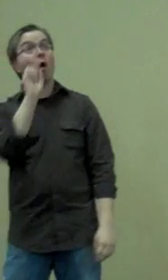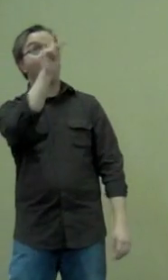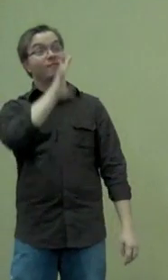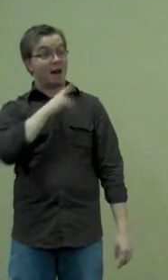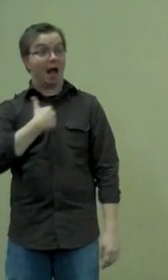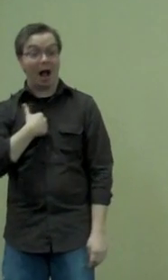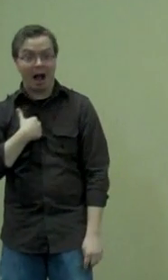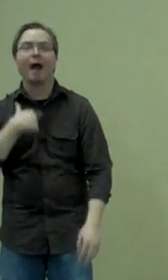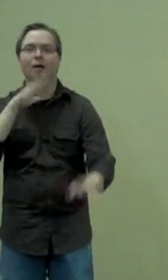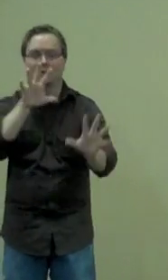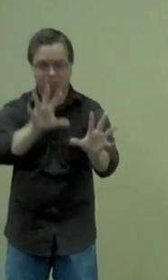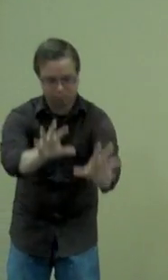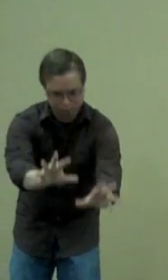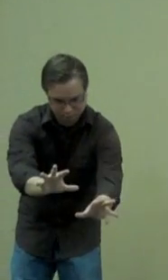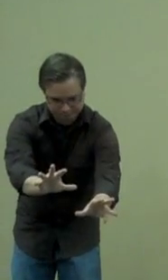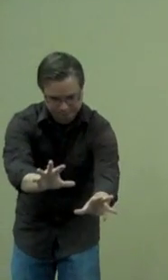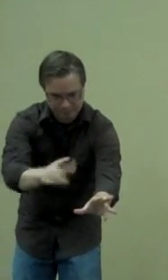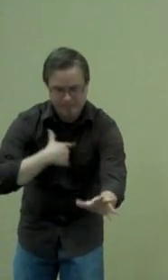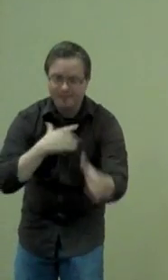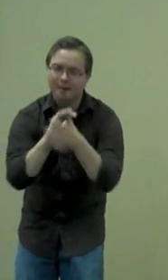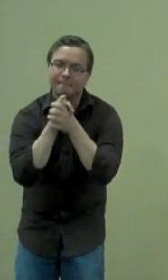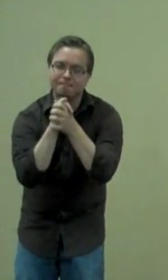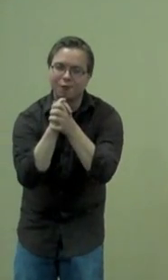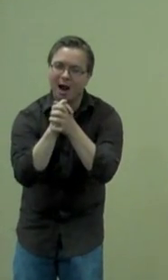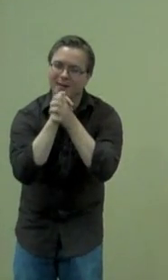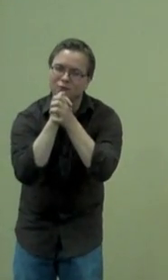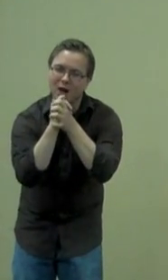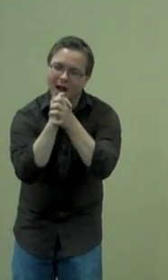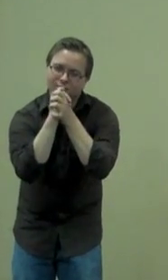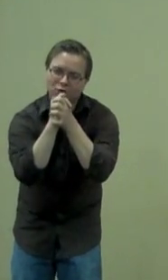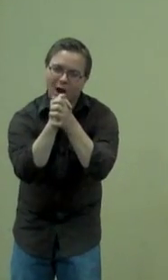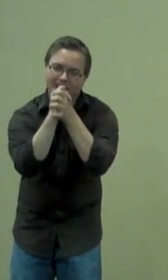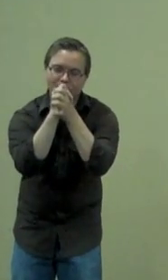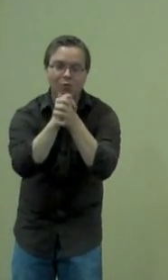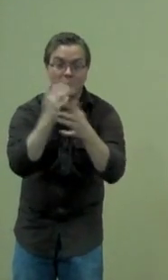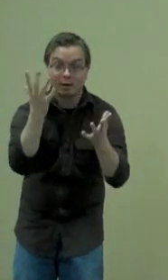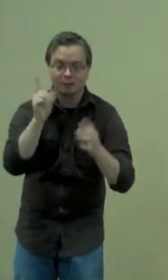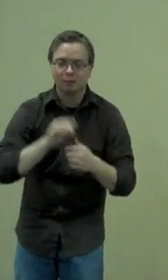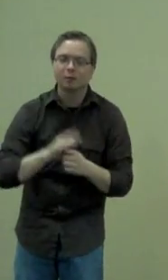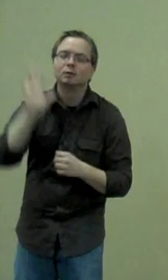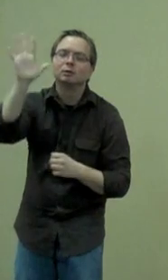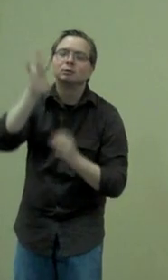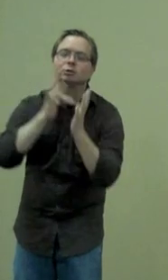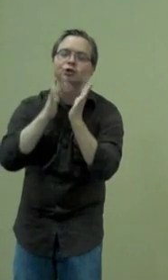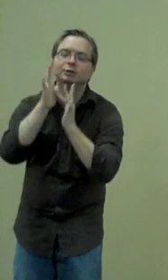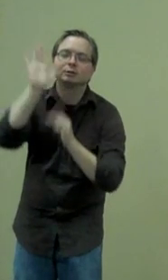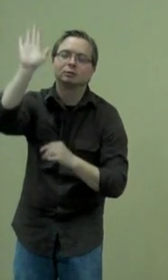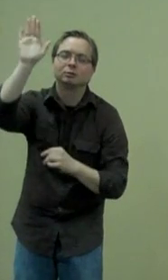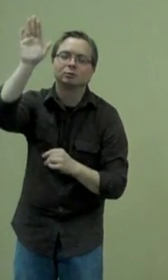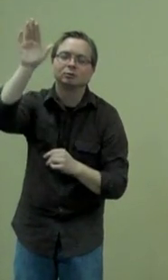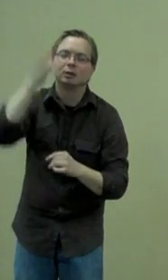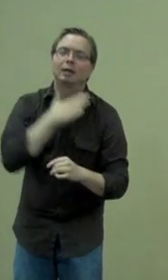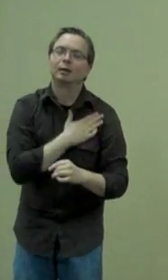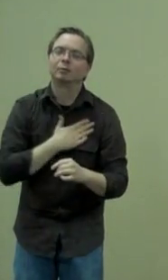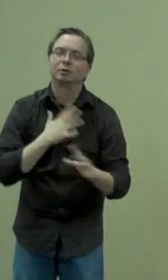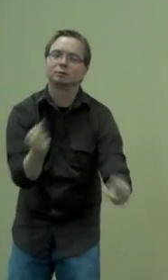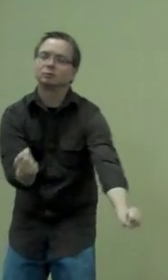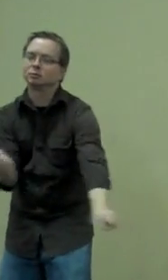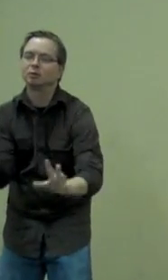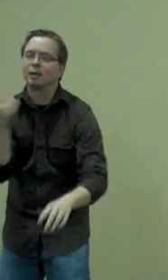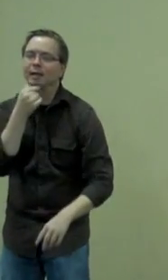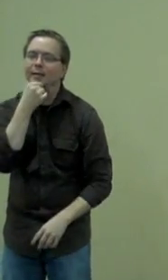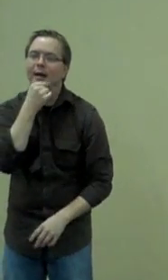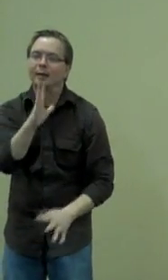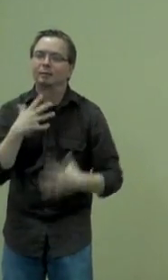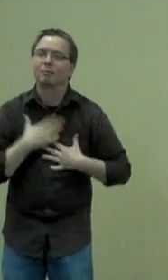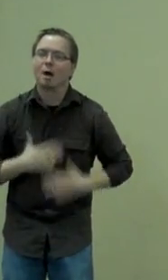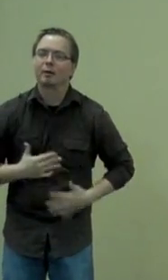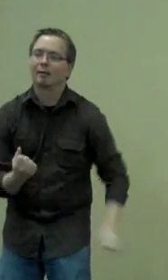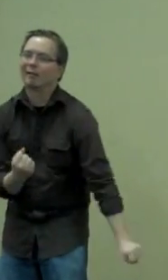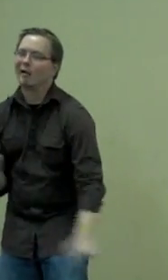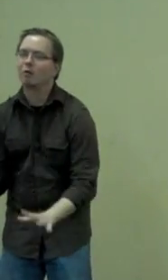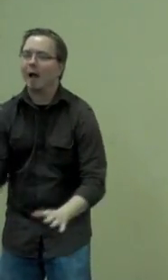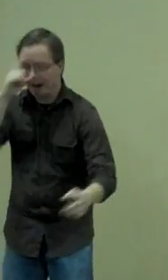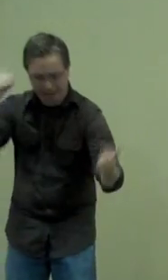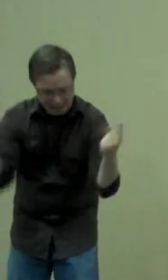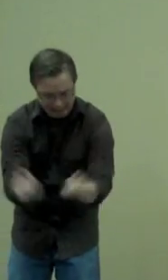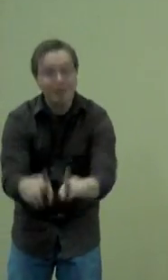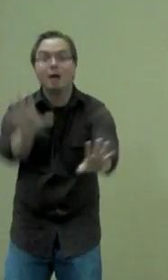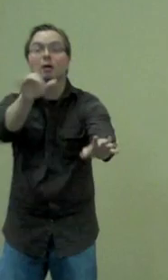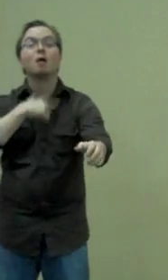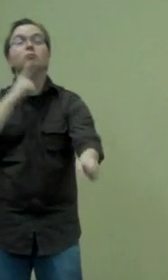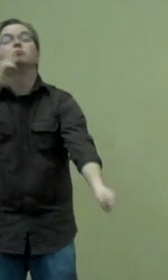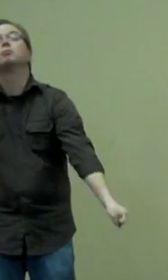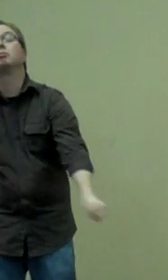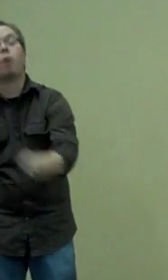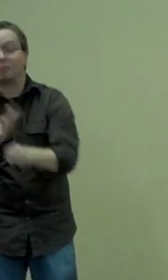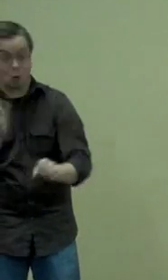So, he comes to the front and sits down and she says, 'Leanna, will you help me darling?'